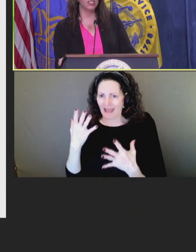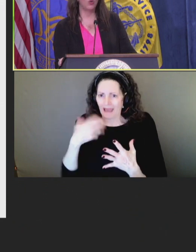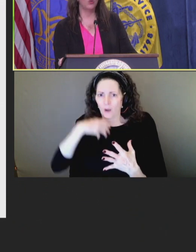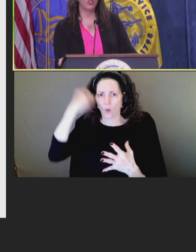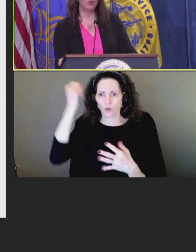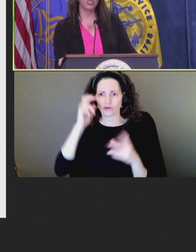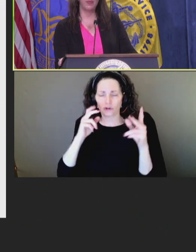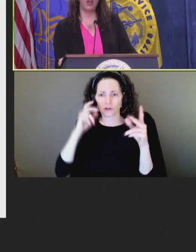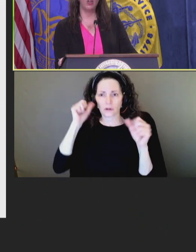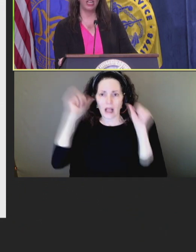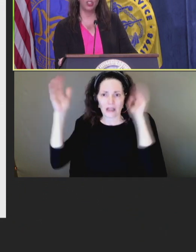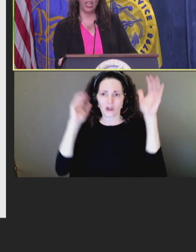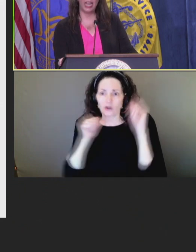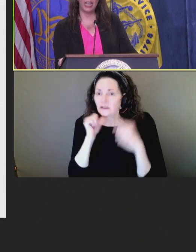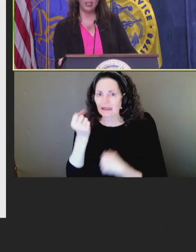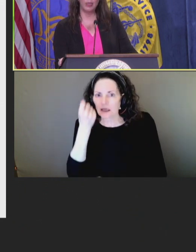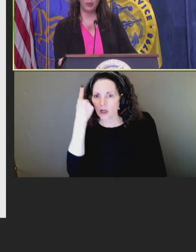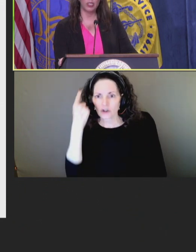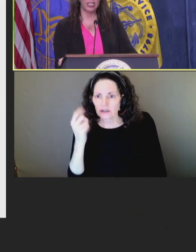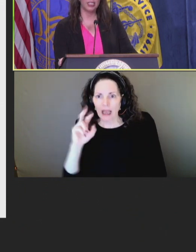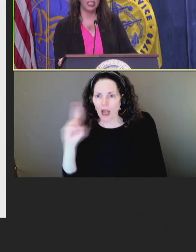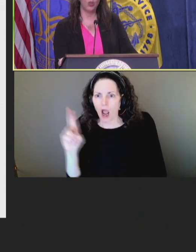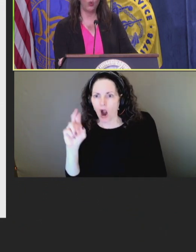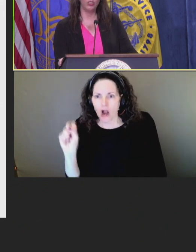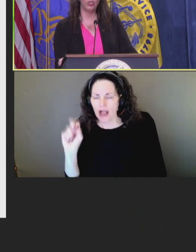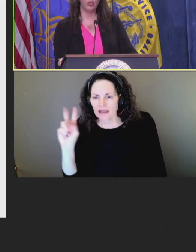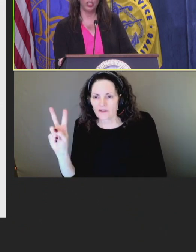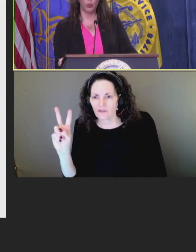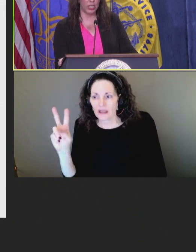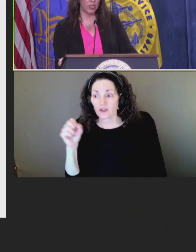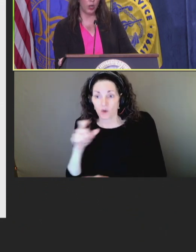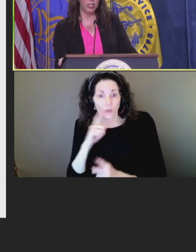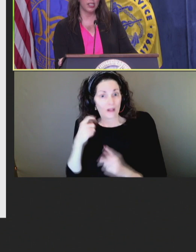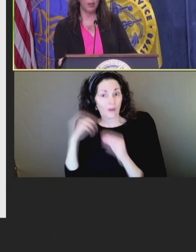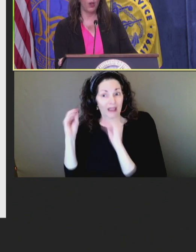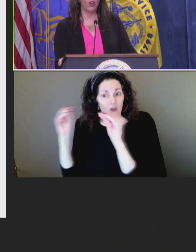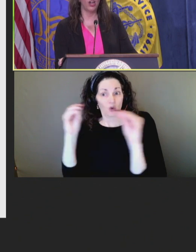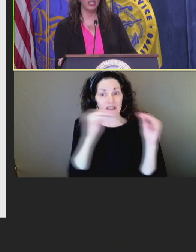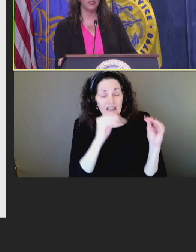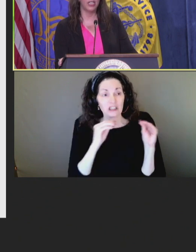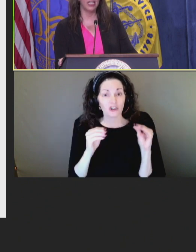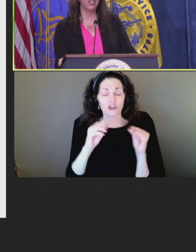it really was about educating people 60 and older, what their risk was about RSV